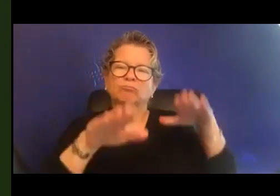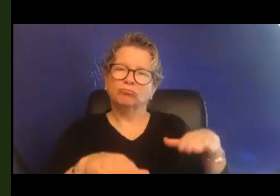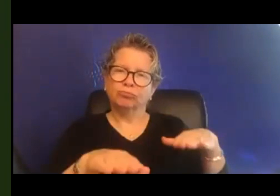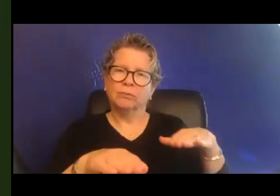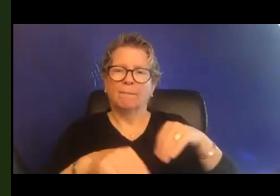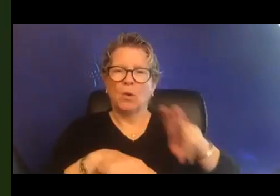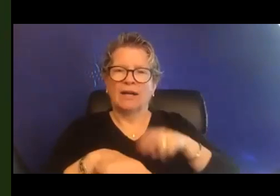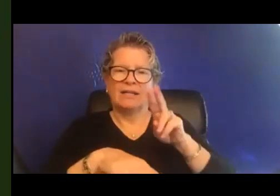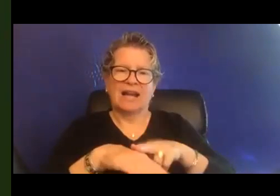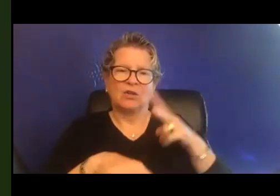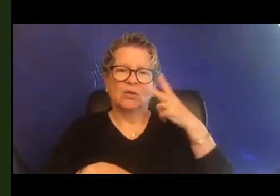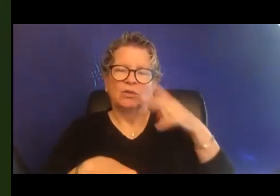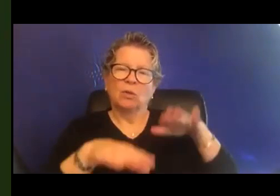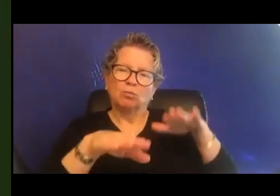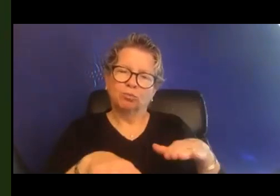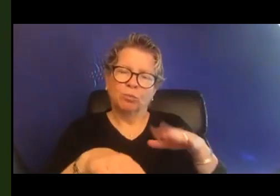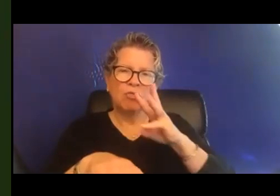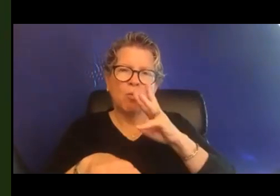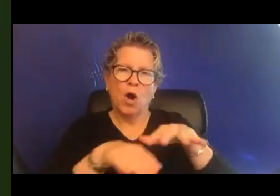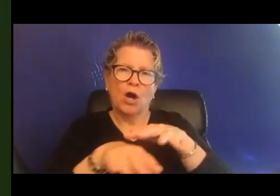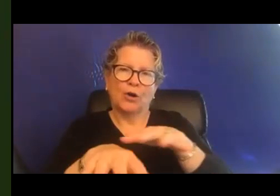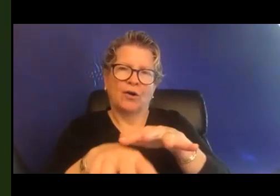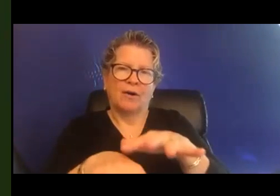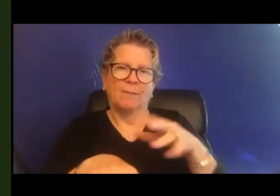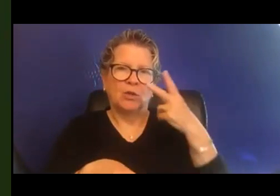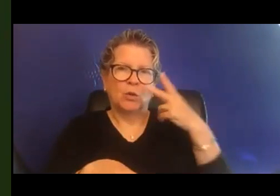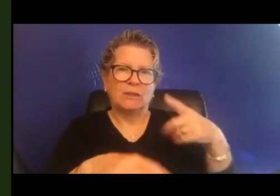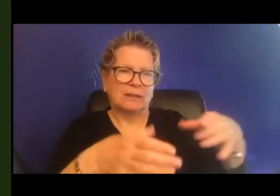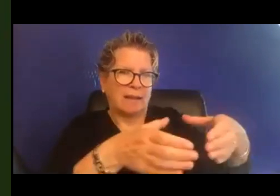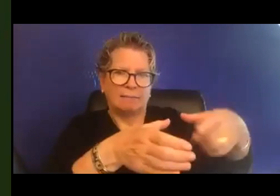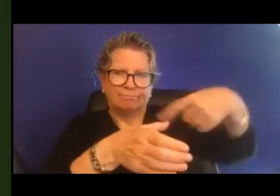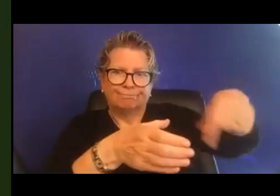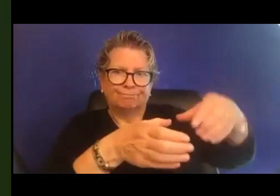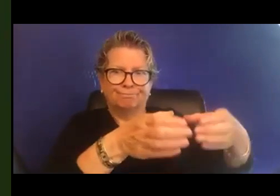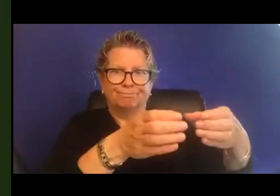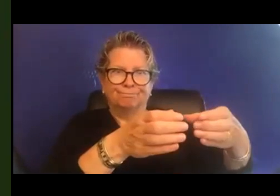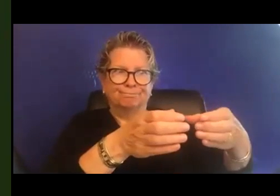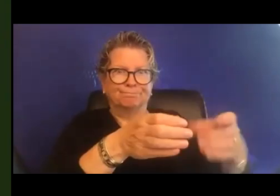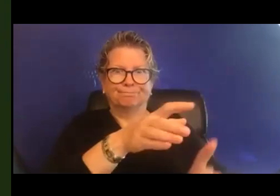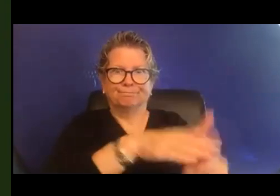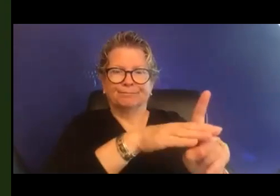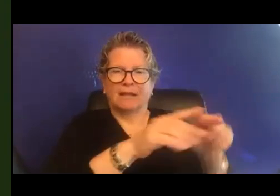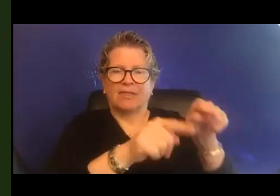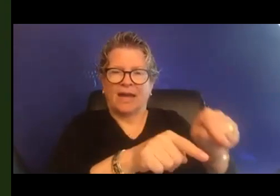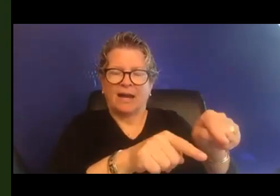You can see the water is a lot shallower and narrower. Our facilities inspection crews have been monitoring the